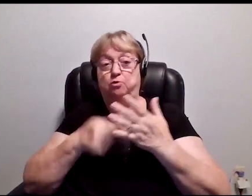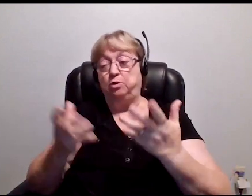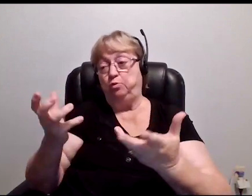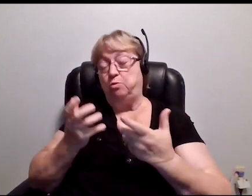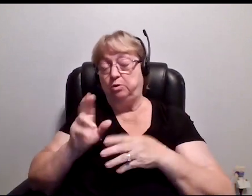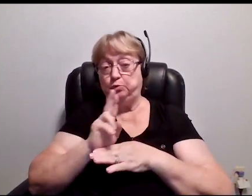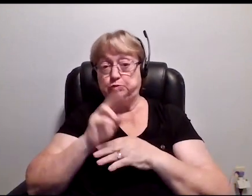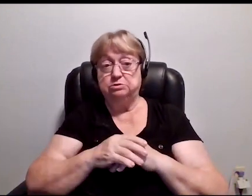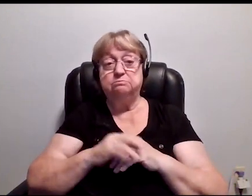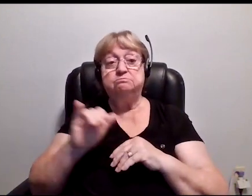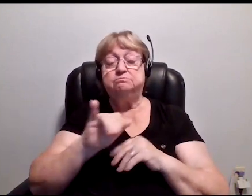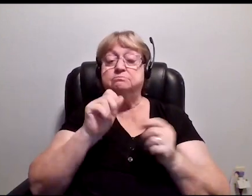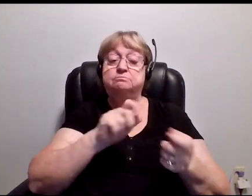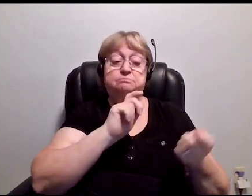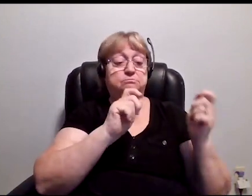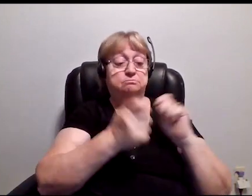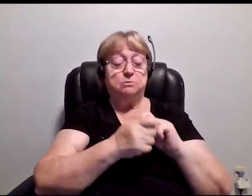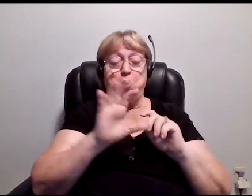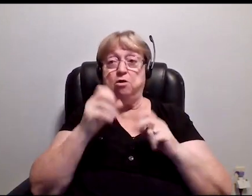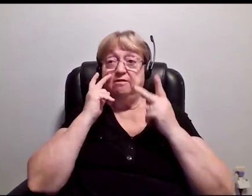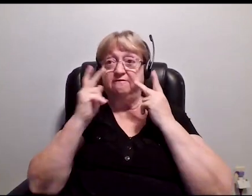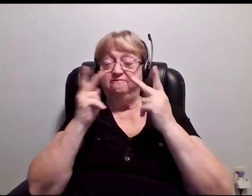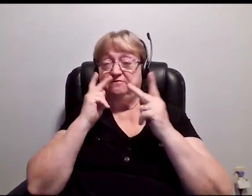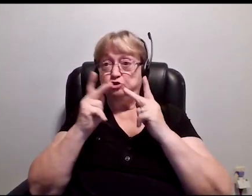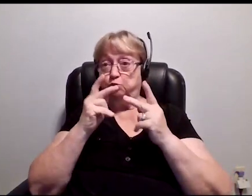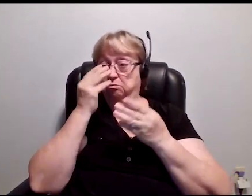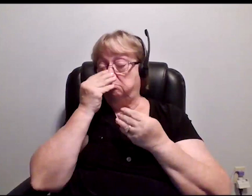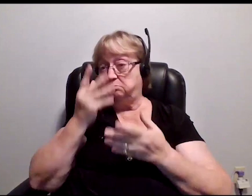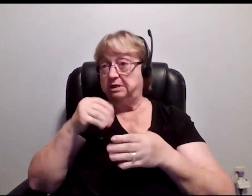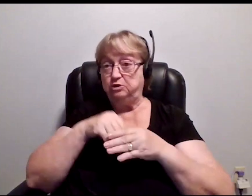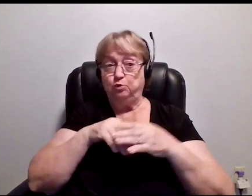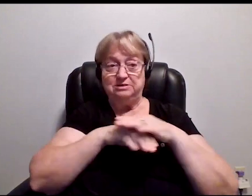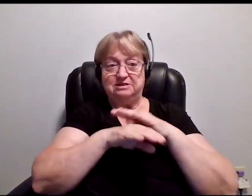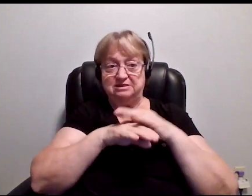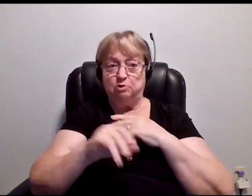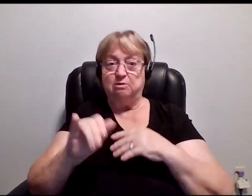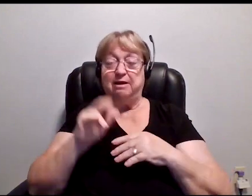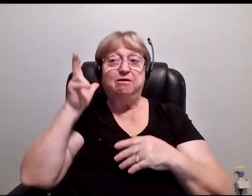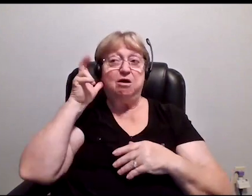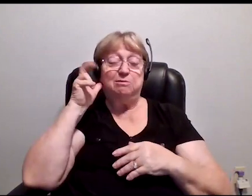We could also convert all visual course material into an accessible format such as audible or tactile formats.